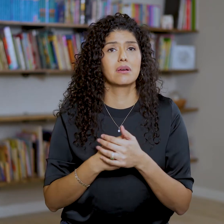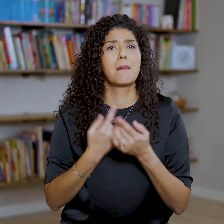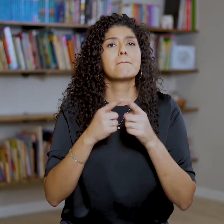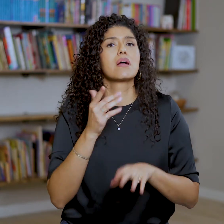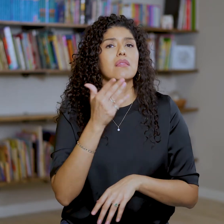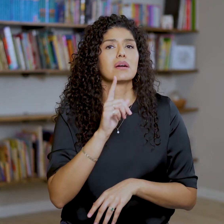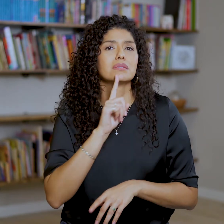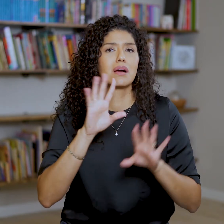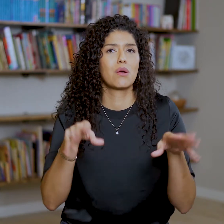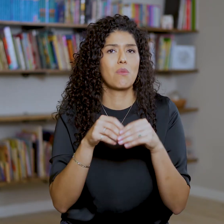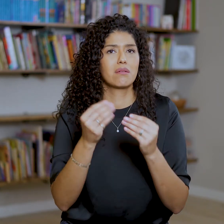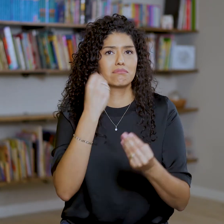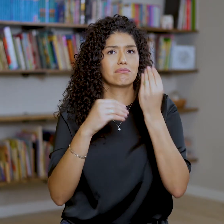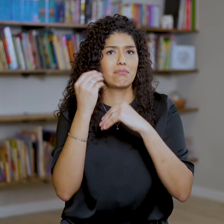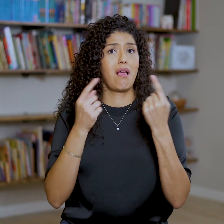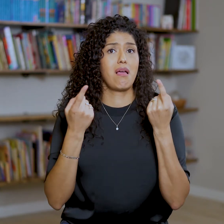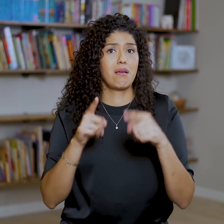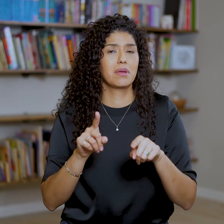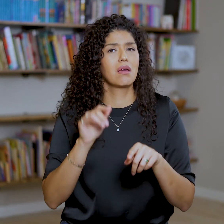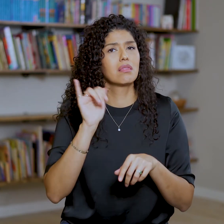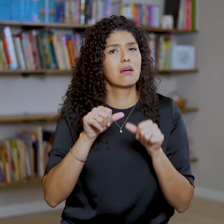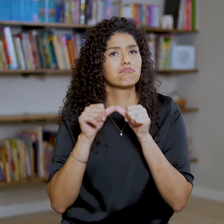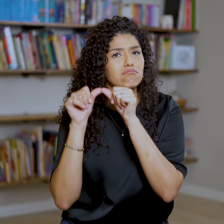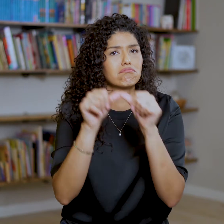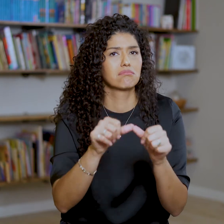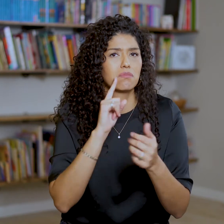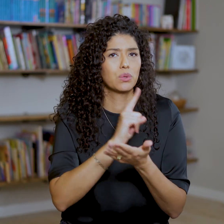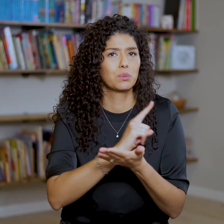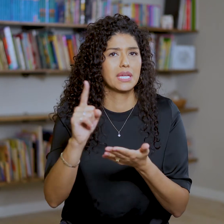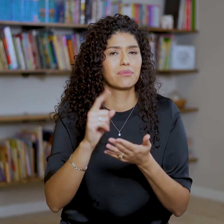but there’s probably a weeklong wedding feast happening.